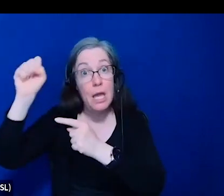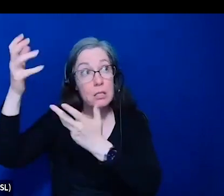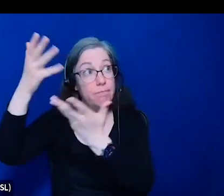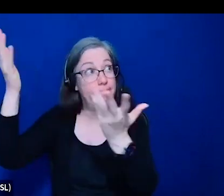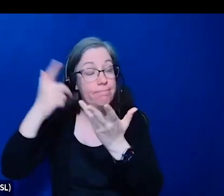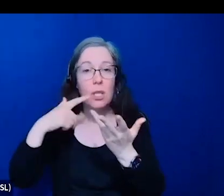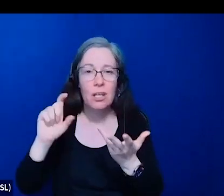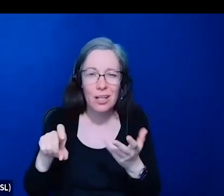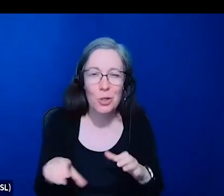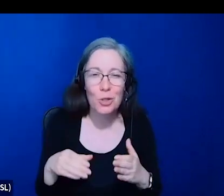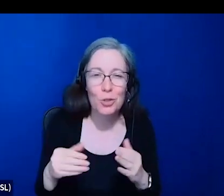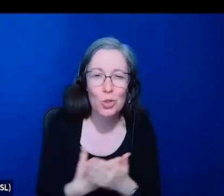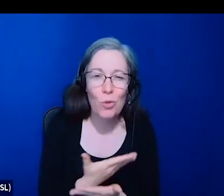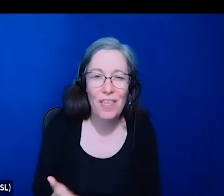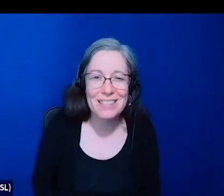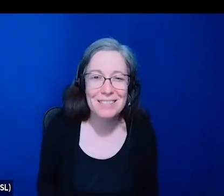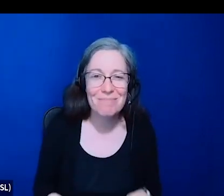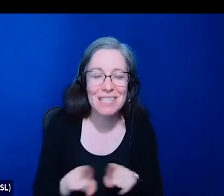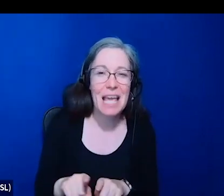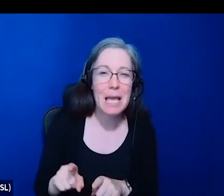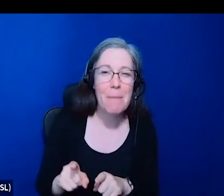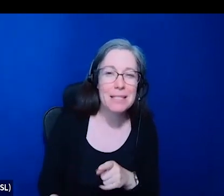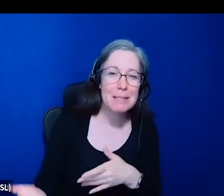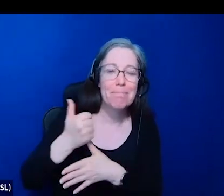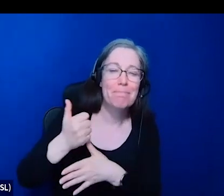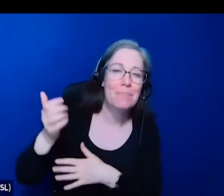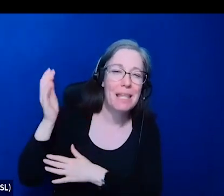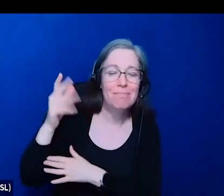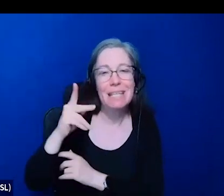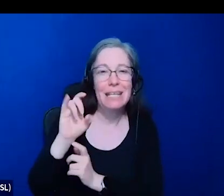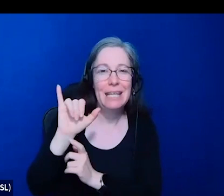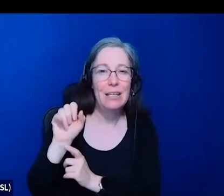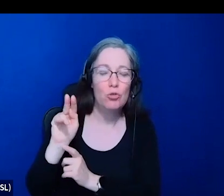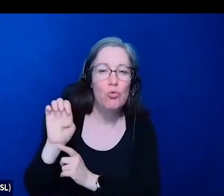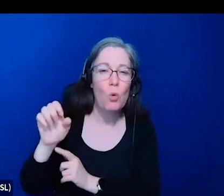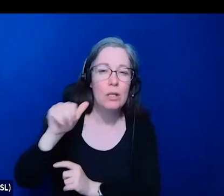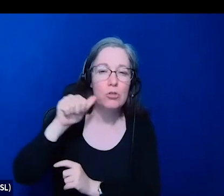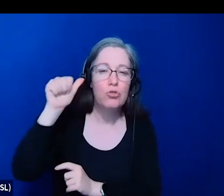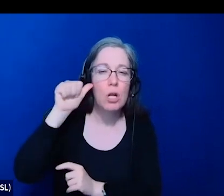as our keynote yesterday said, too, "We're doing new things now. We don't need to focus on doing the old things again."